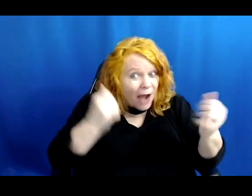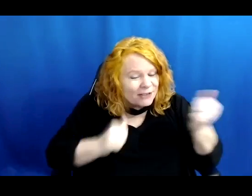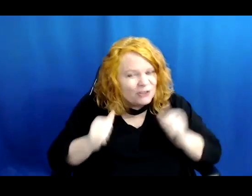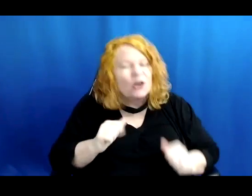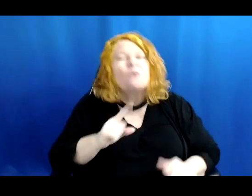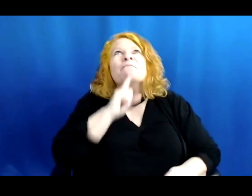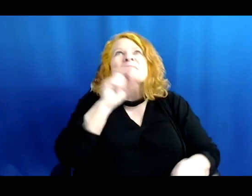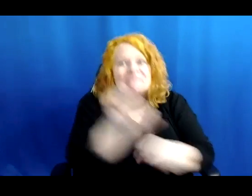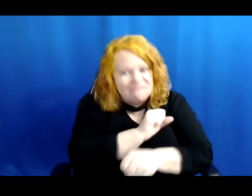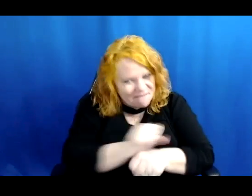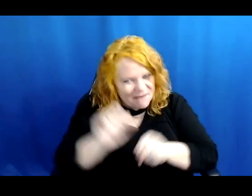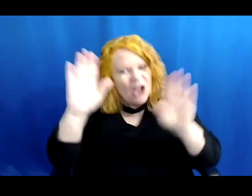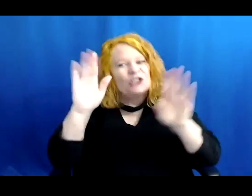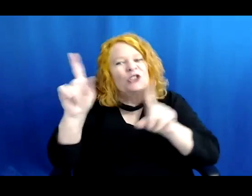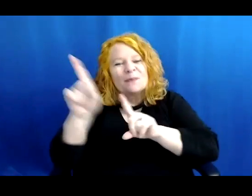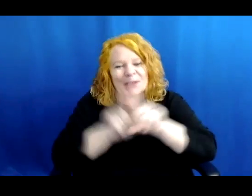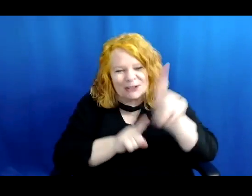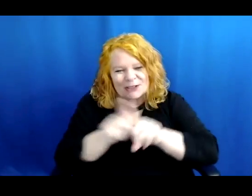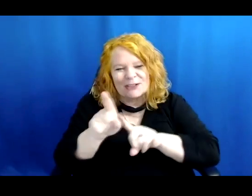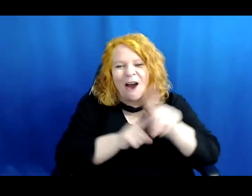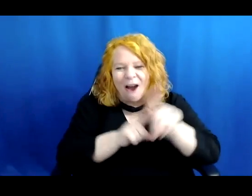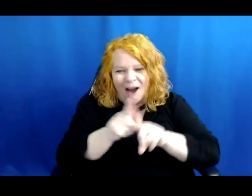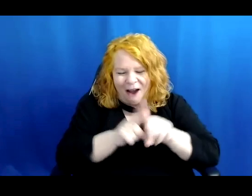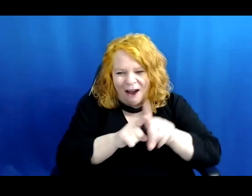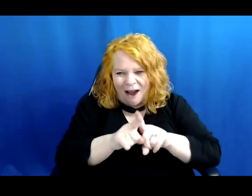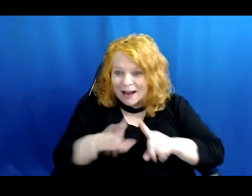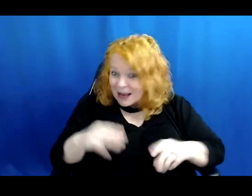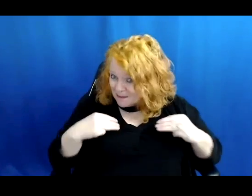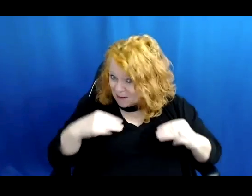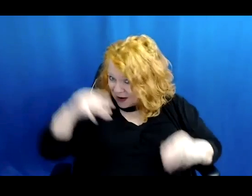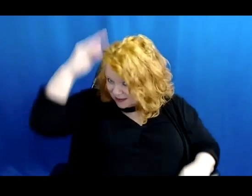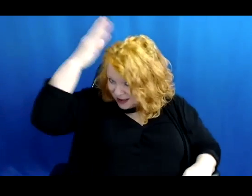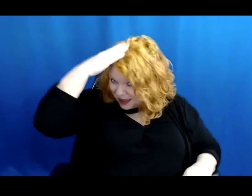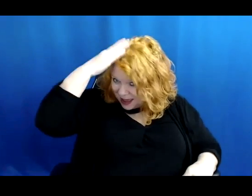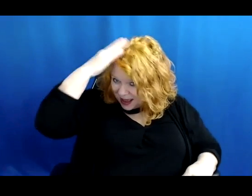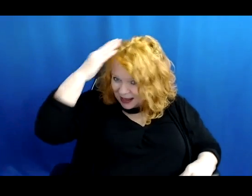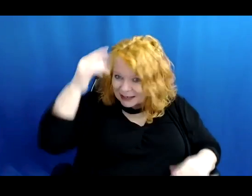Put your little cap right Midwest Marvin. Your cap is covering your eyes, isn't it.